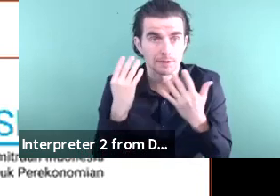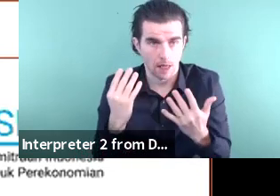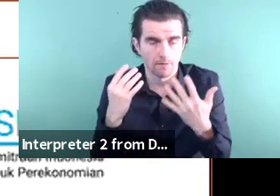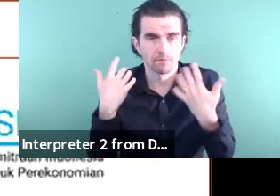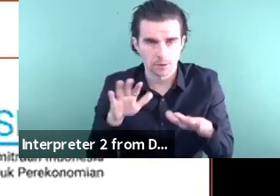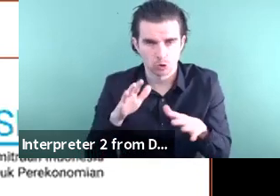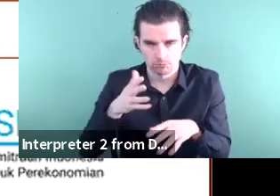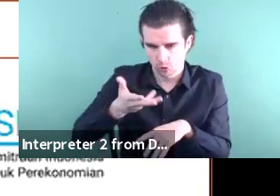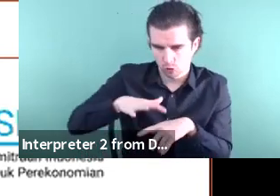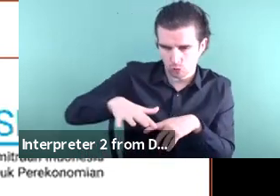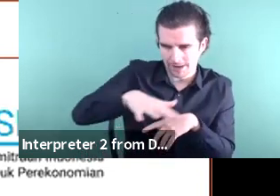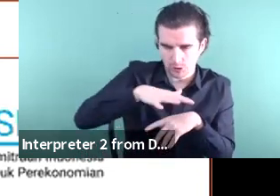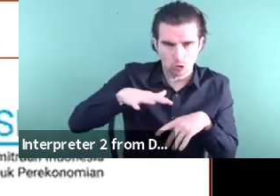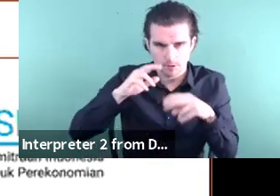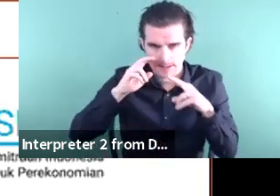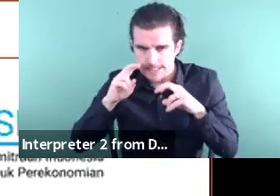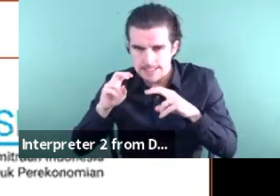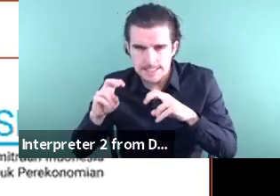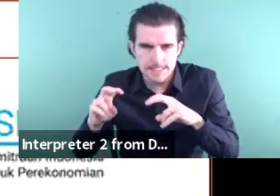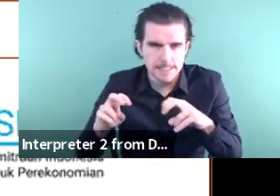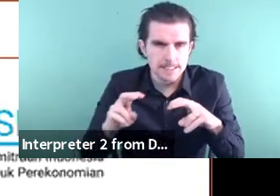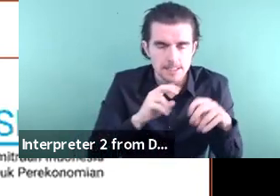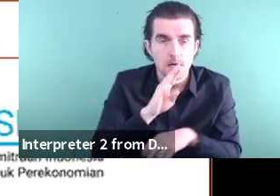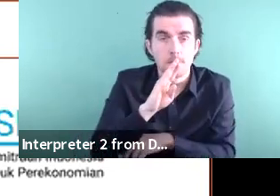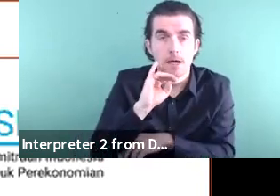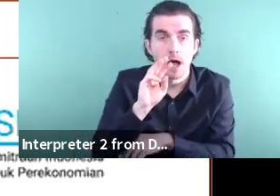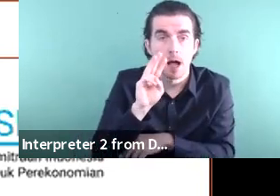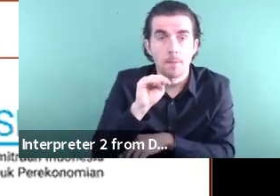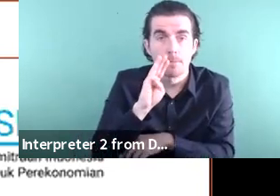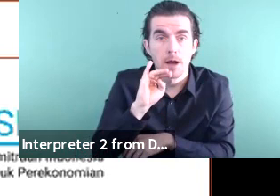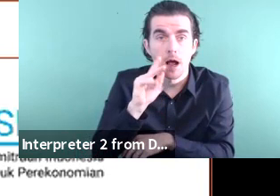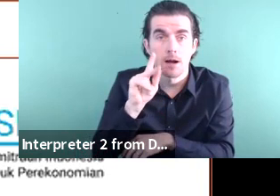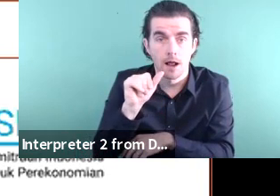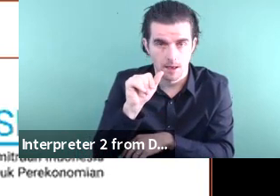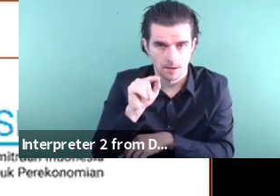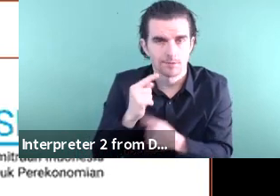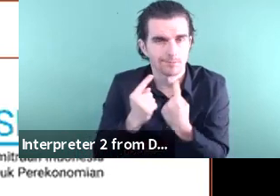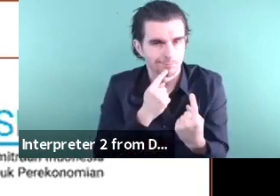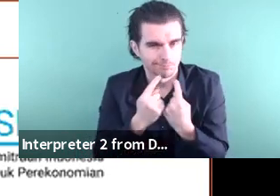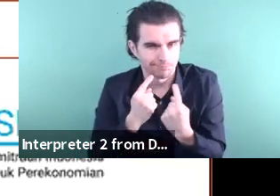where it could be given through top-up, so top-up for the transportation and utilities,